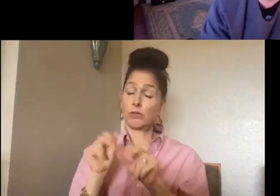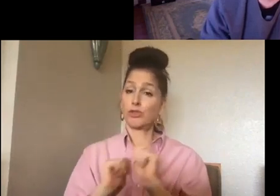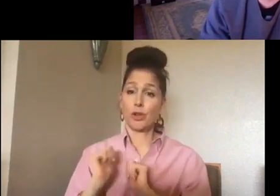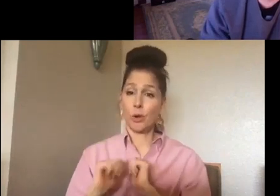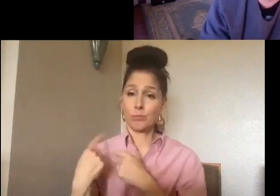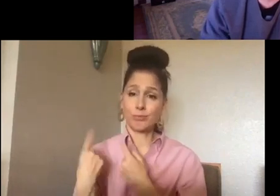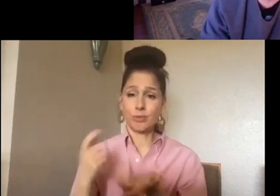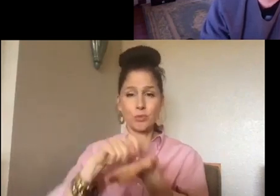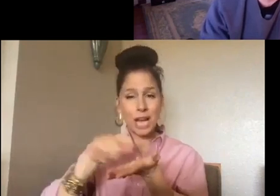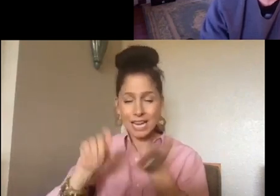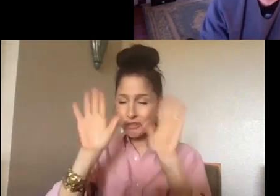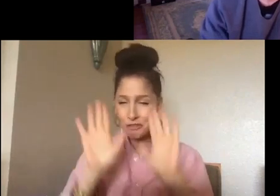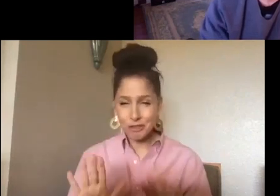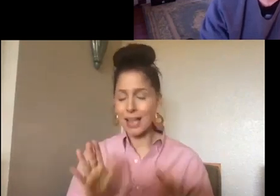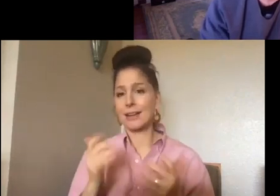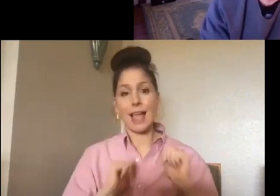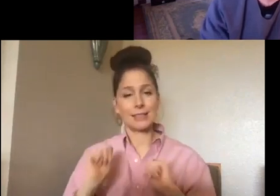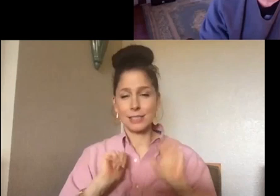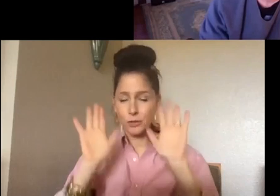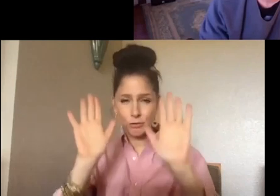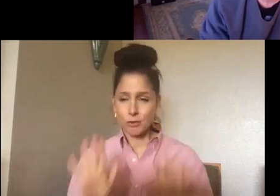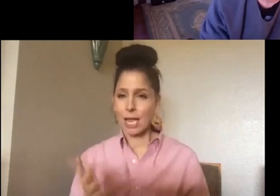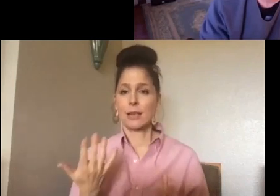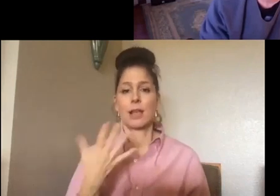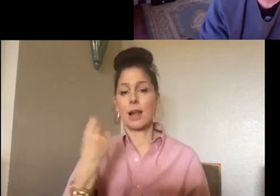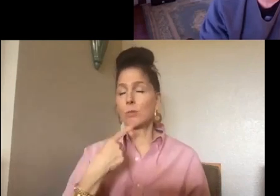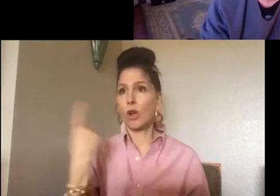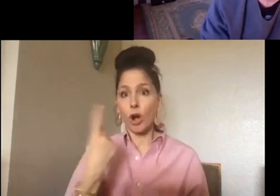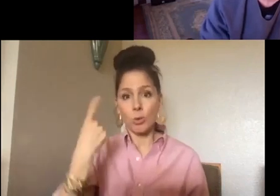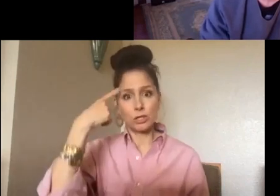big fan of them and I've watched it forever. The writing is excellent, that acting is great,